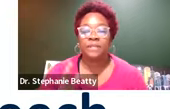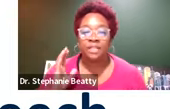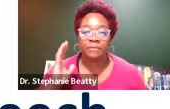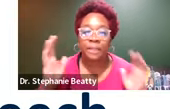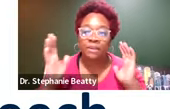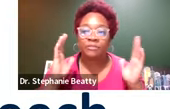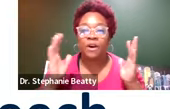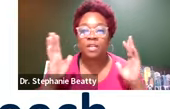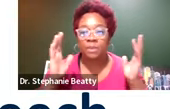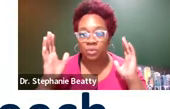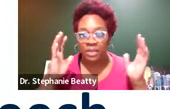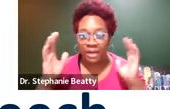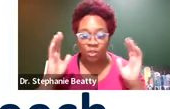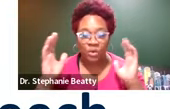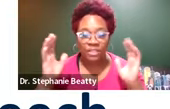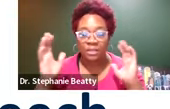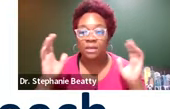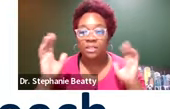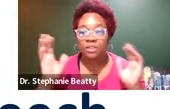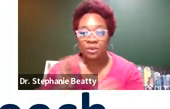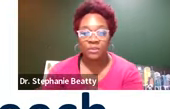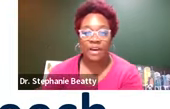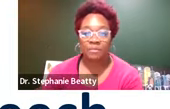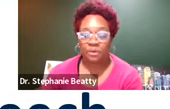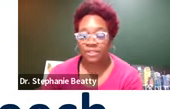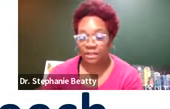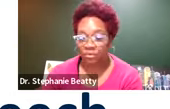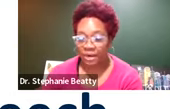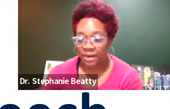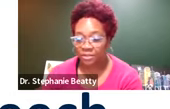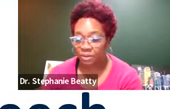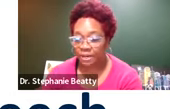but it typically falls between that 20 to 35% range.